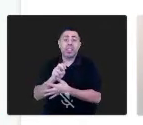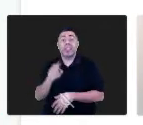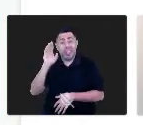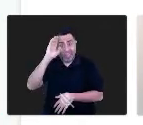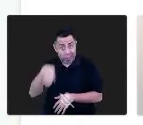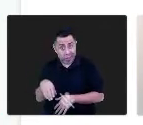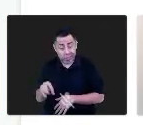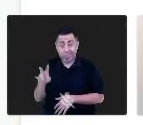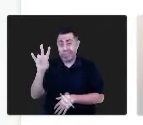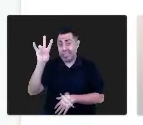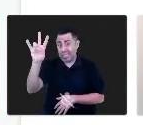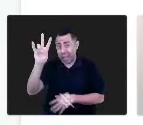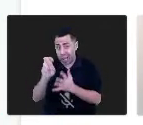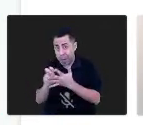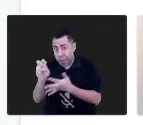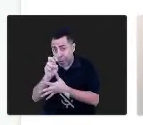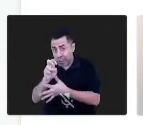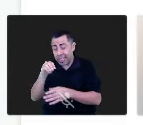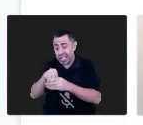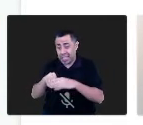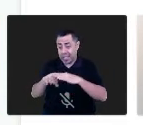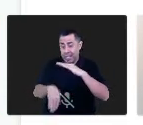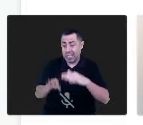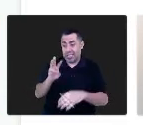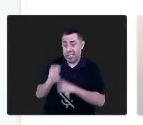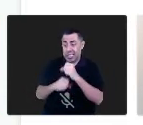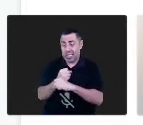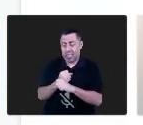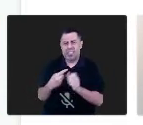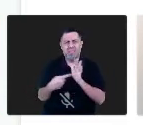trusted you gave you money and then gave you more money in fact having promotion on your resume is